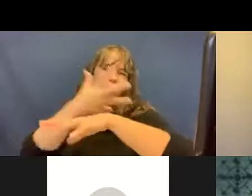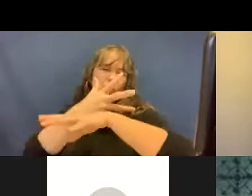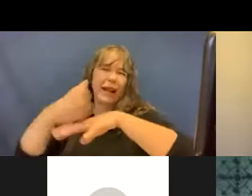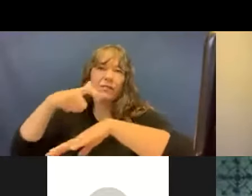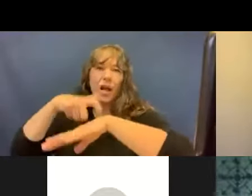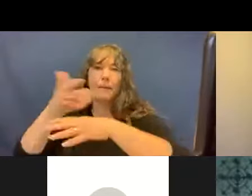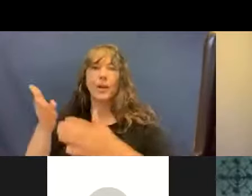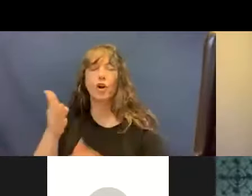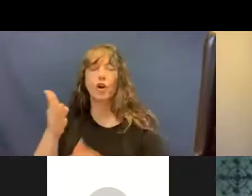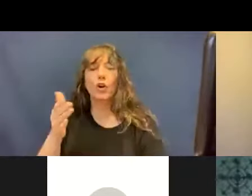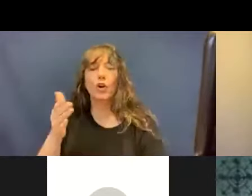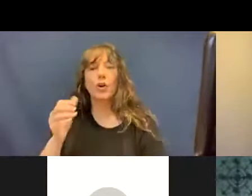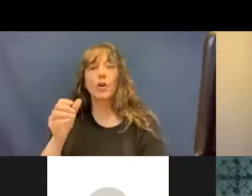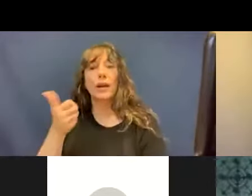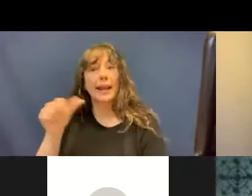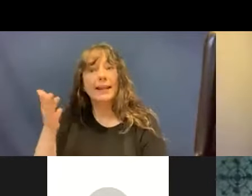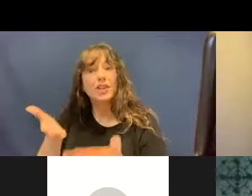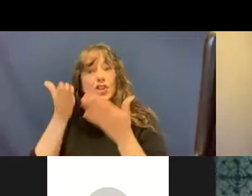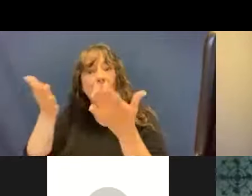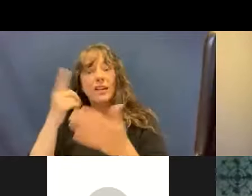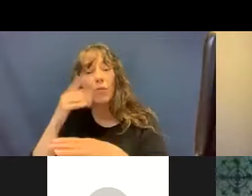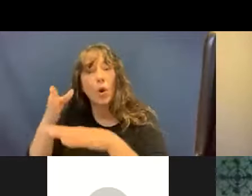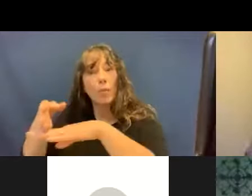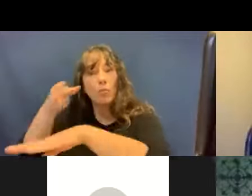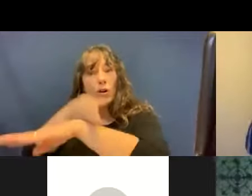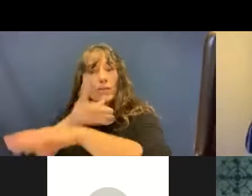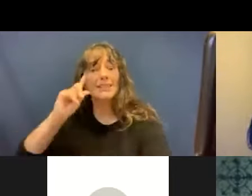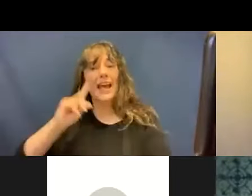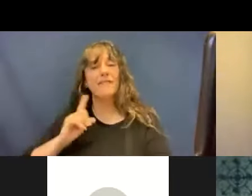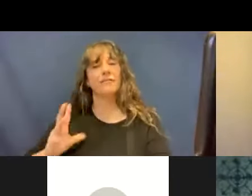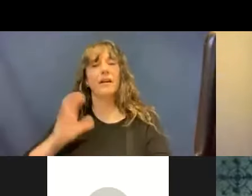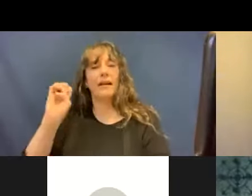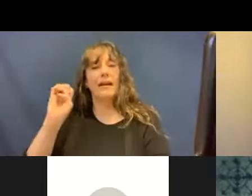for improving Deaf etiquette? Oh, this person is asking what reliable resources? Are there